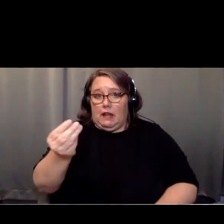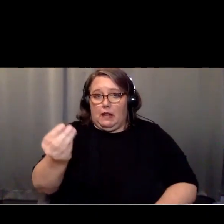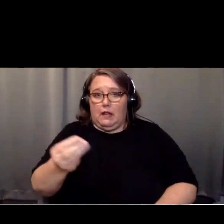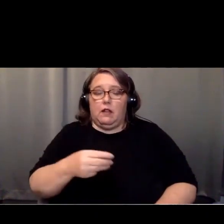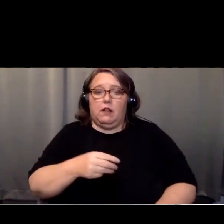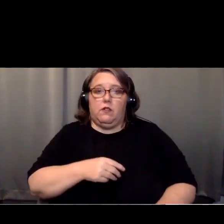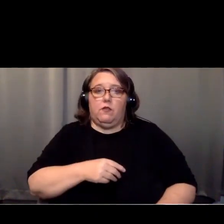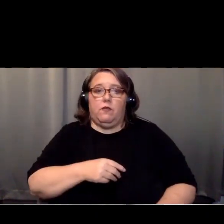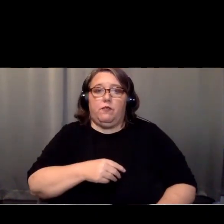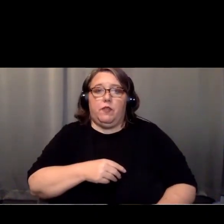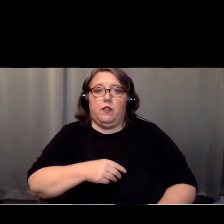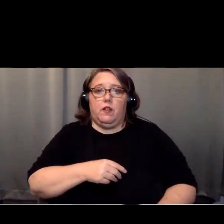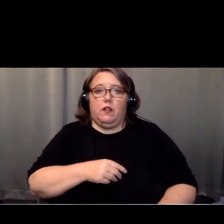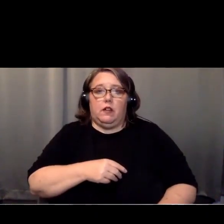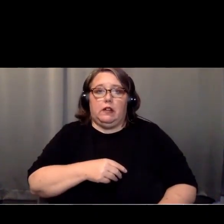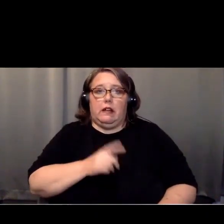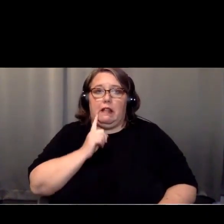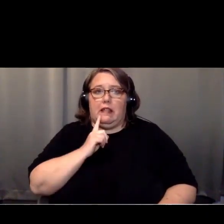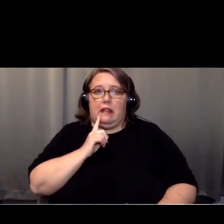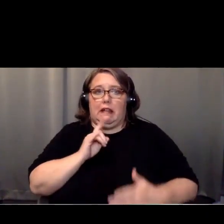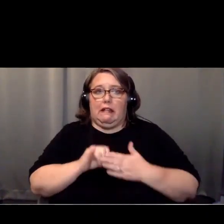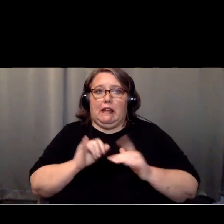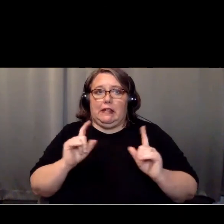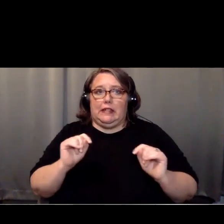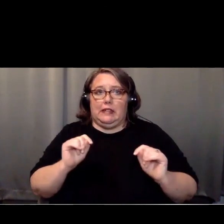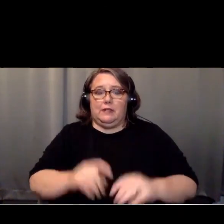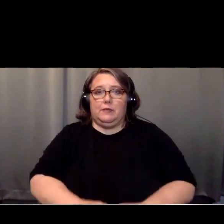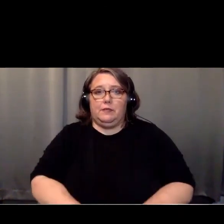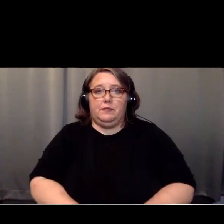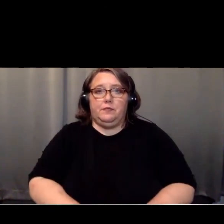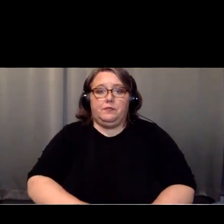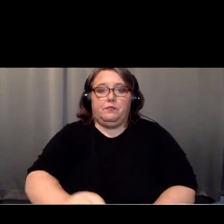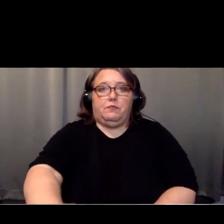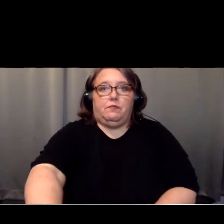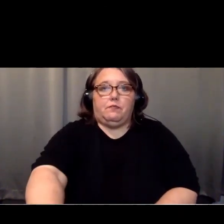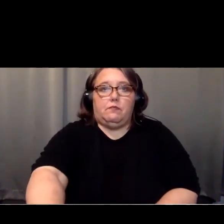and I think that's pretty much it, last chance for questions.